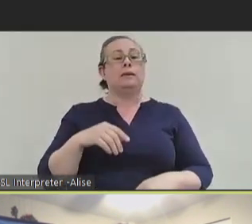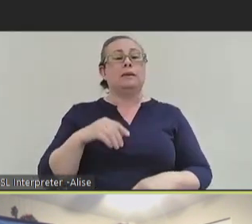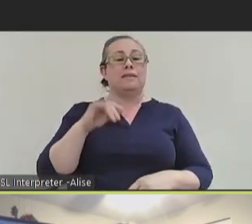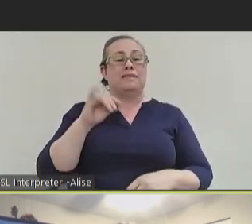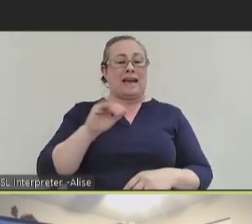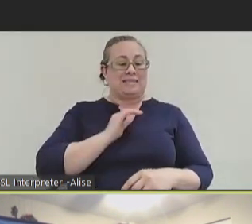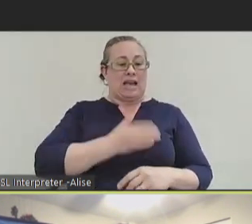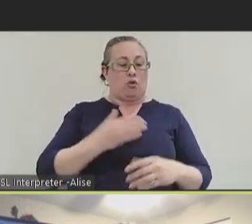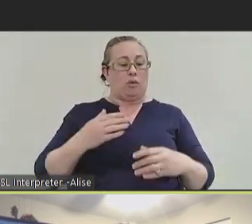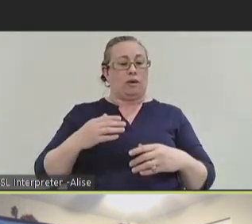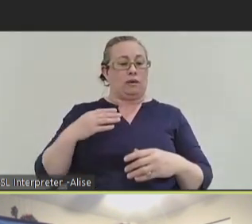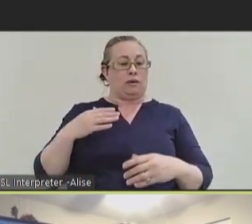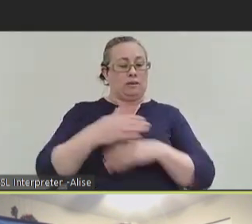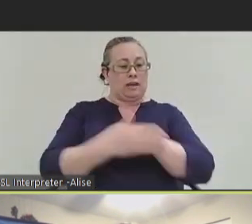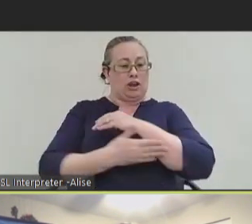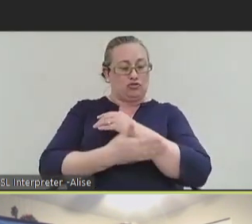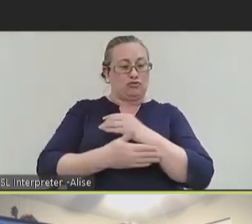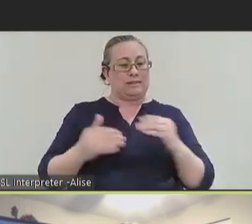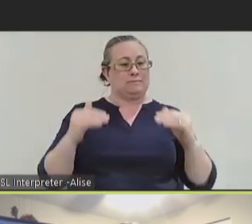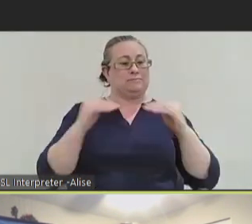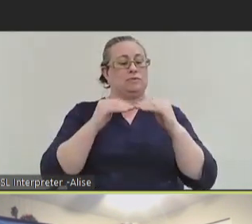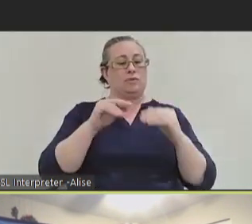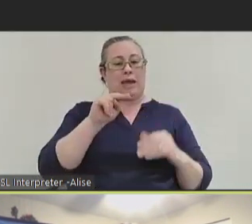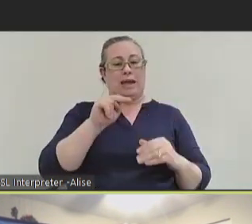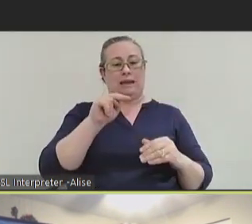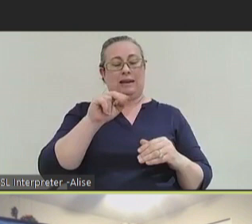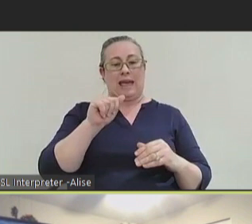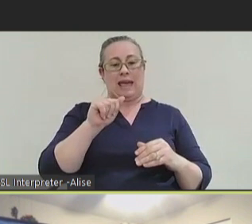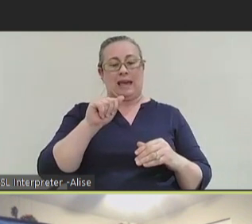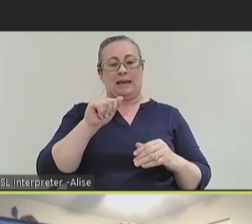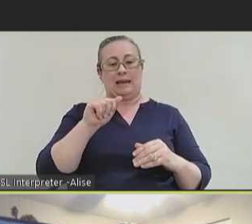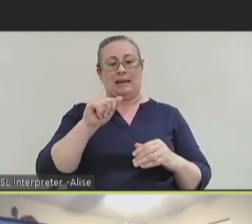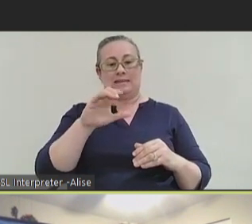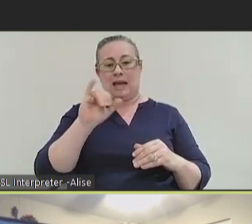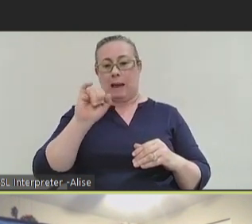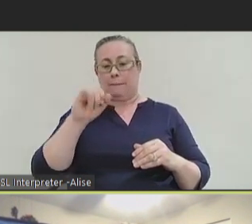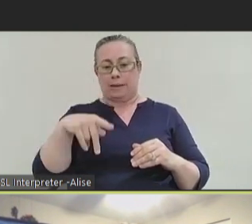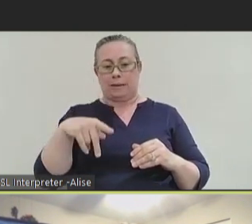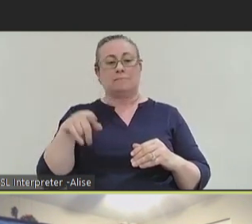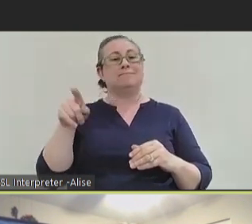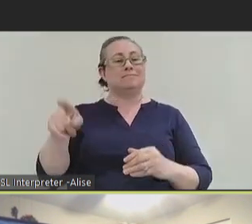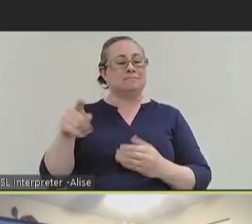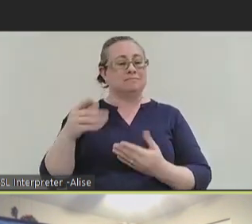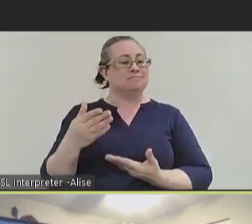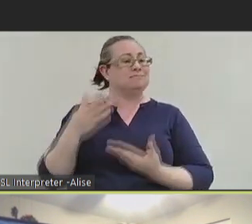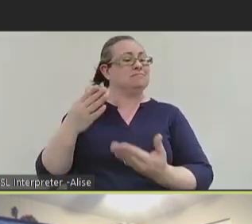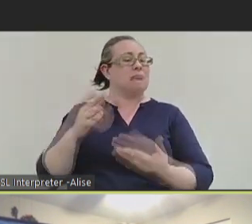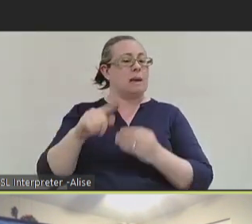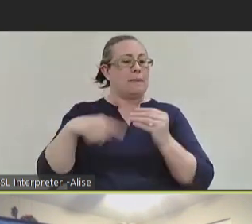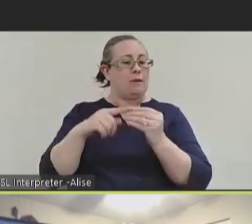equivalent to ACIP, recently released guidance on an additional dose of COVID-19 vaccines for